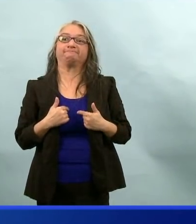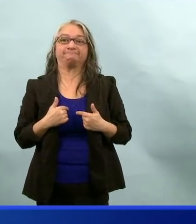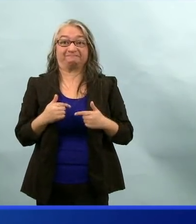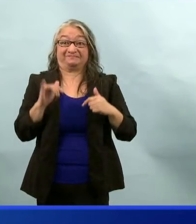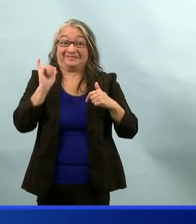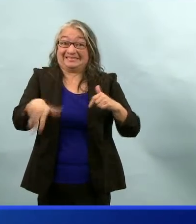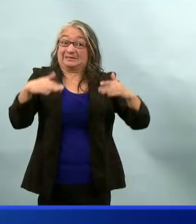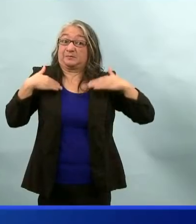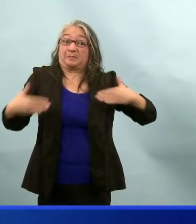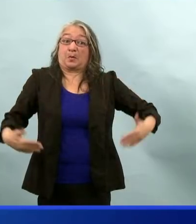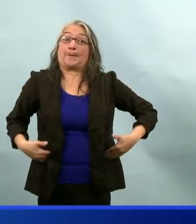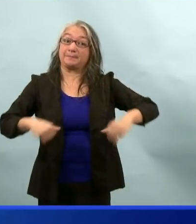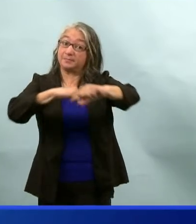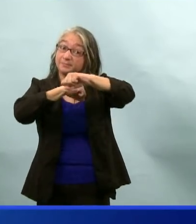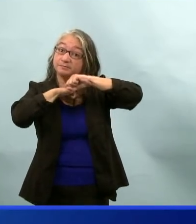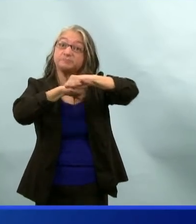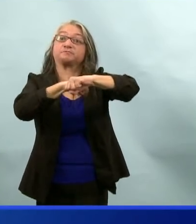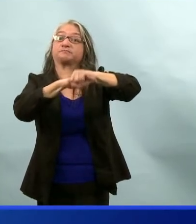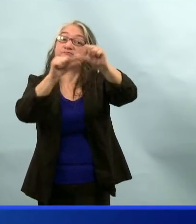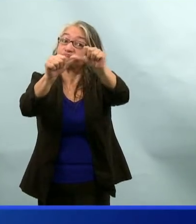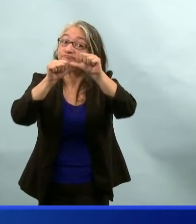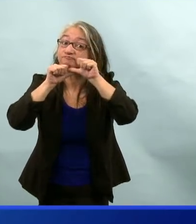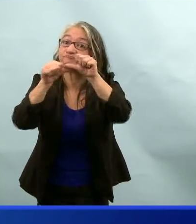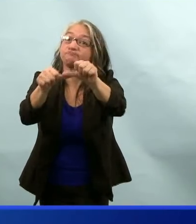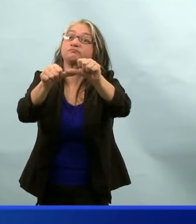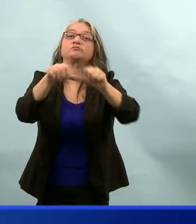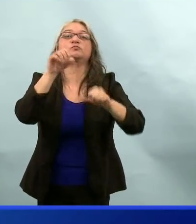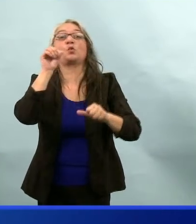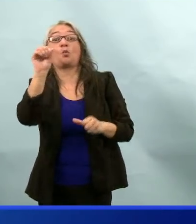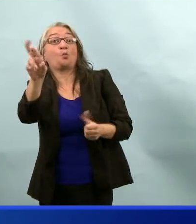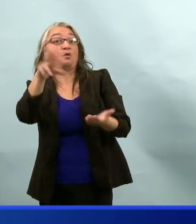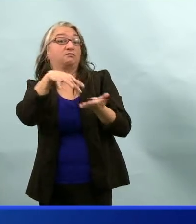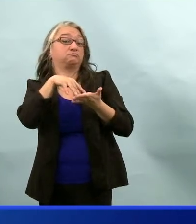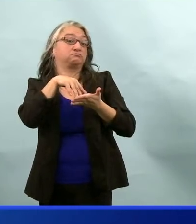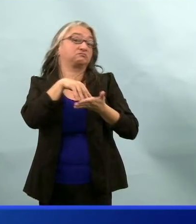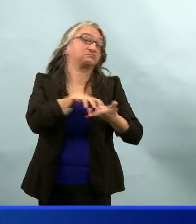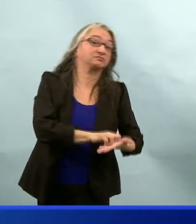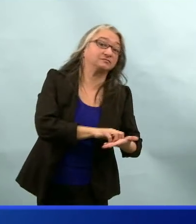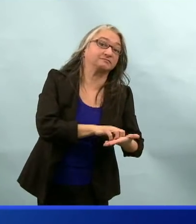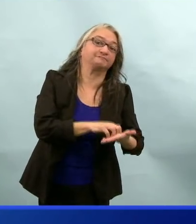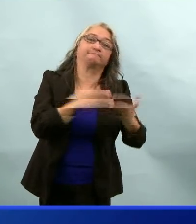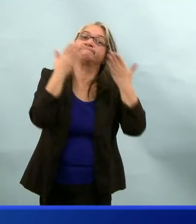what it does with other memory cells in the immune response but certainly what we've seen and what we